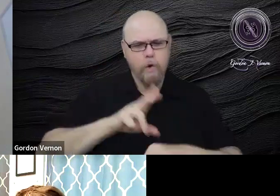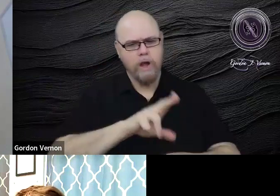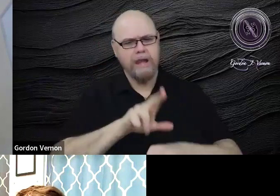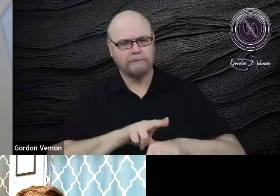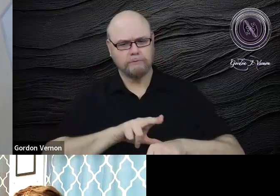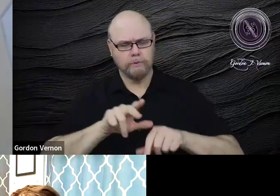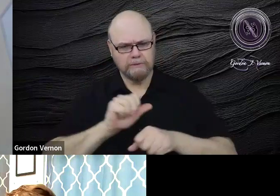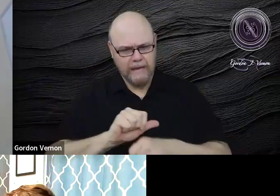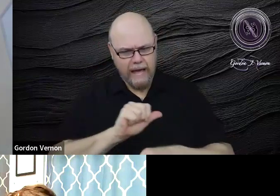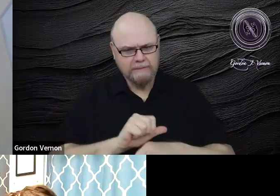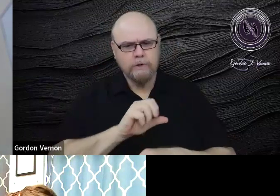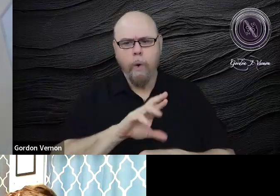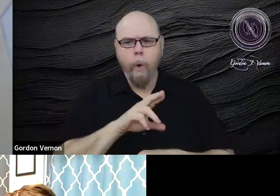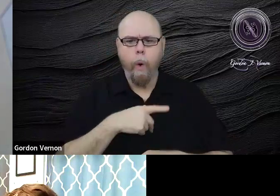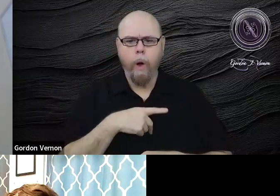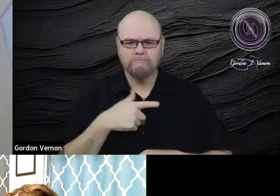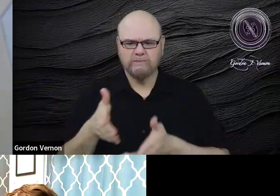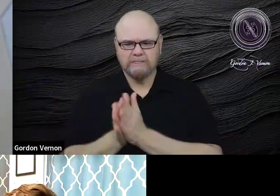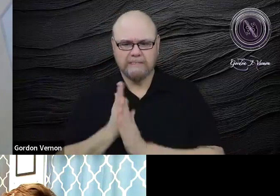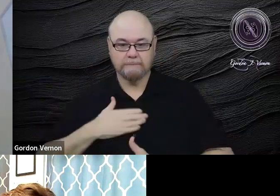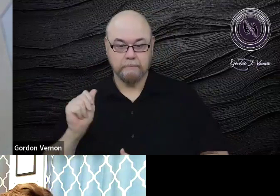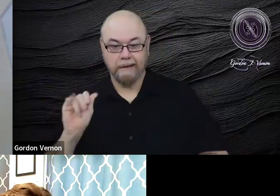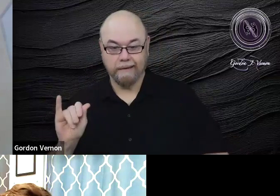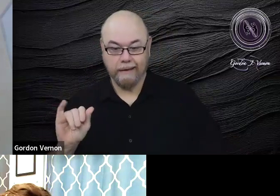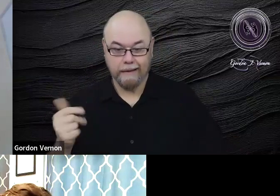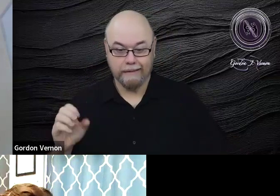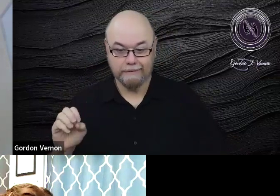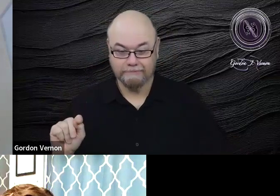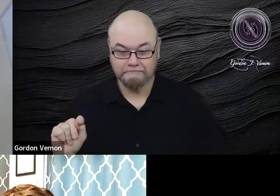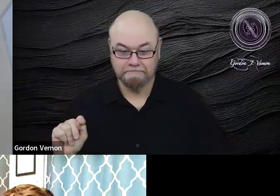because this is important in the context of action and this rule